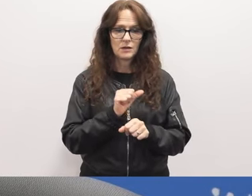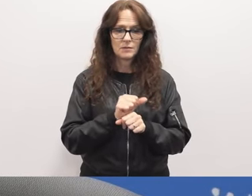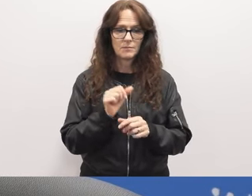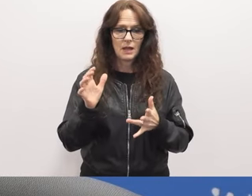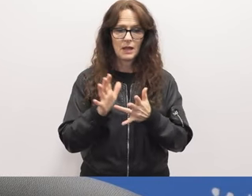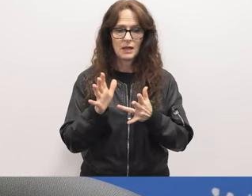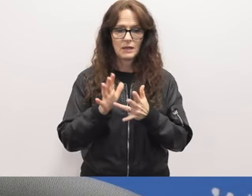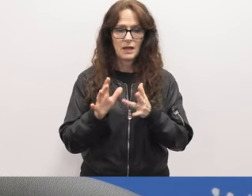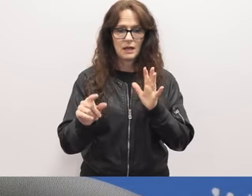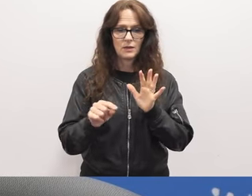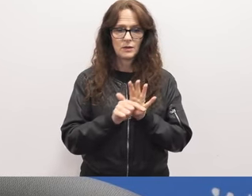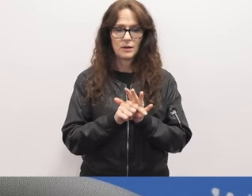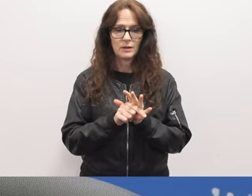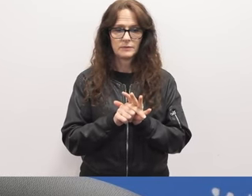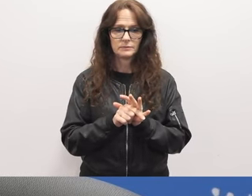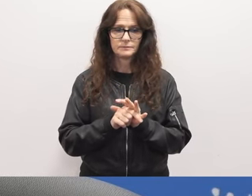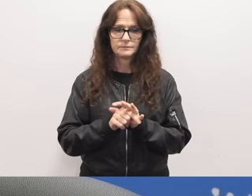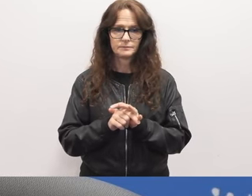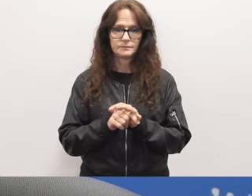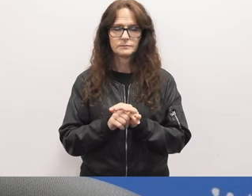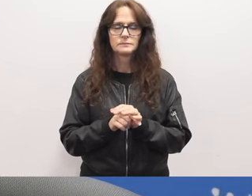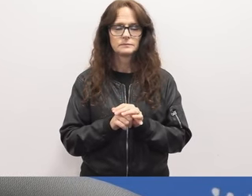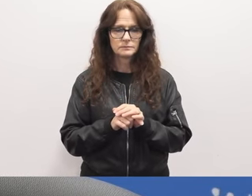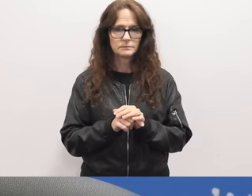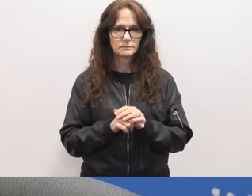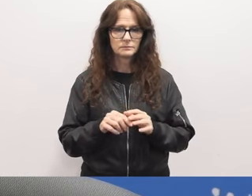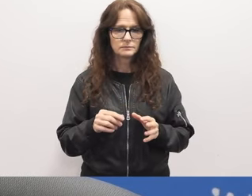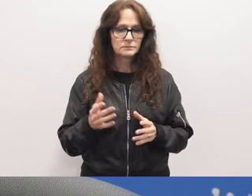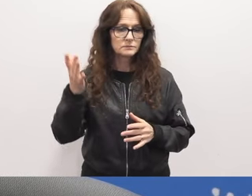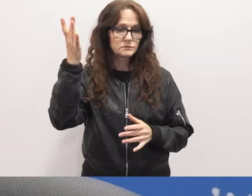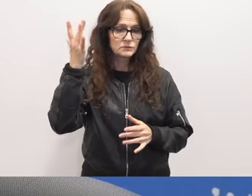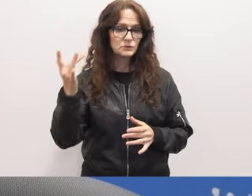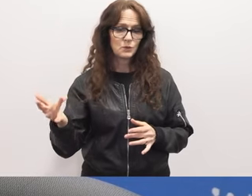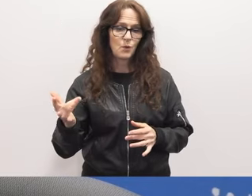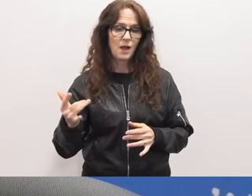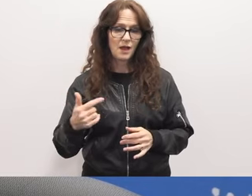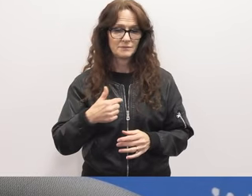So and this is why I voted to delete other goals